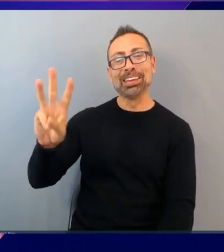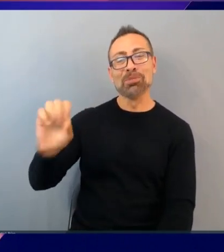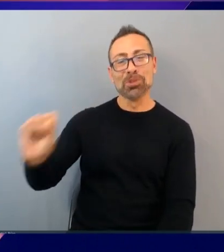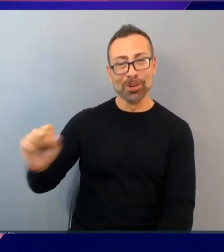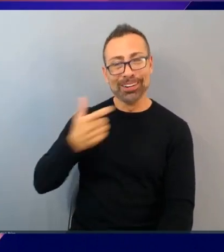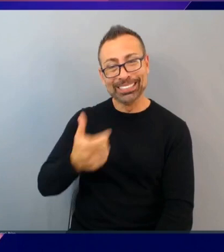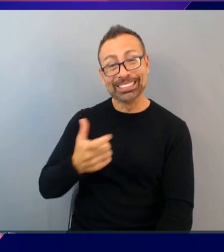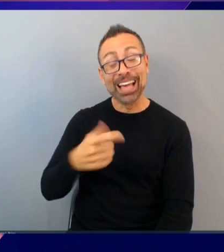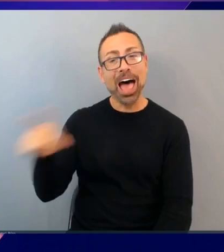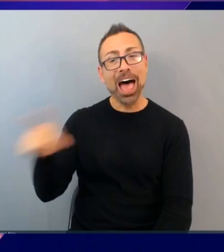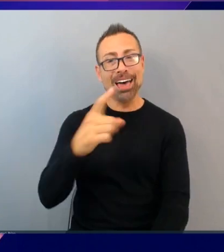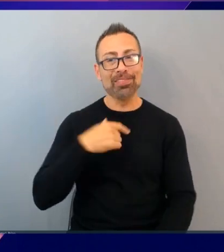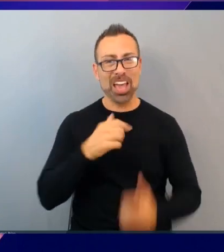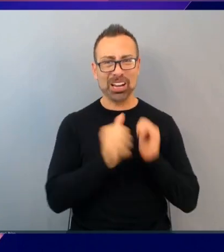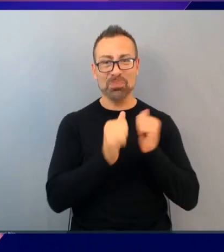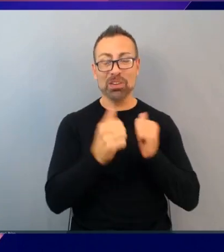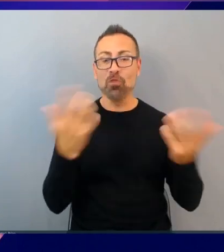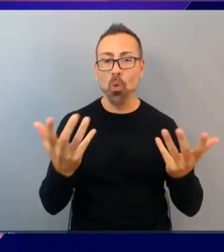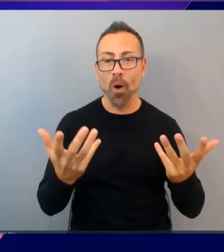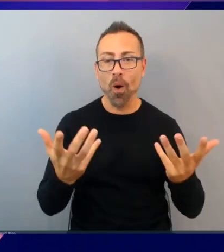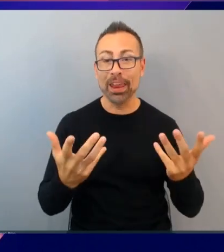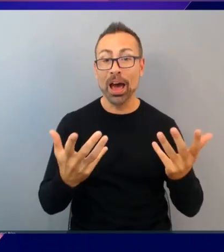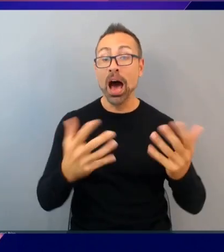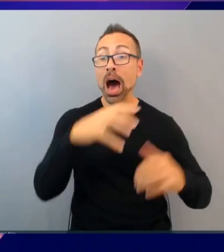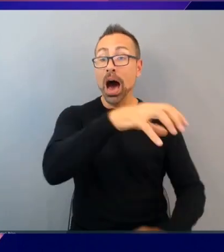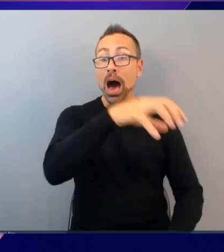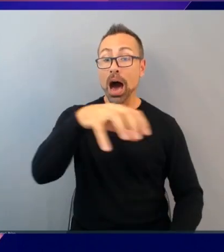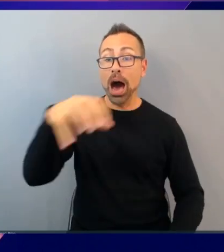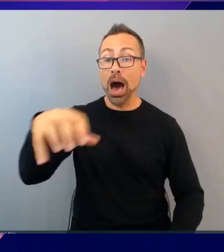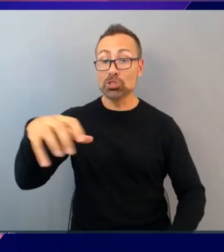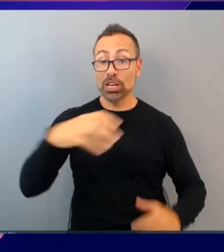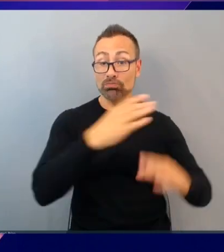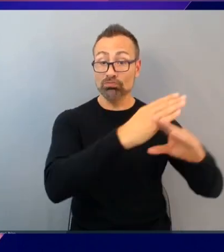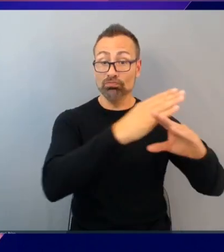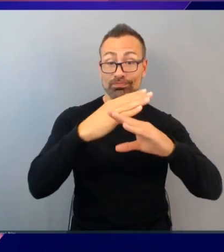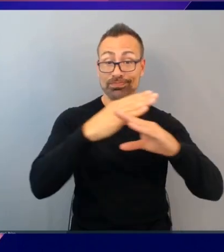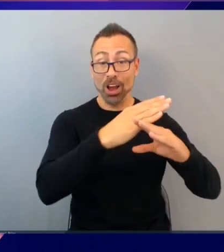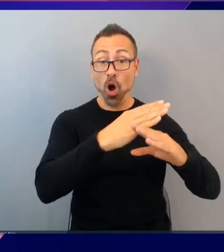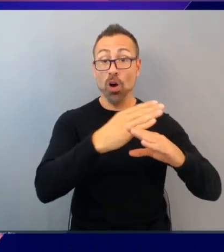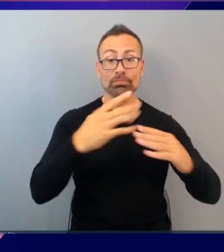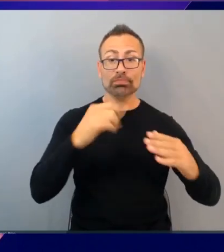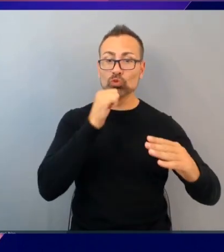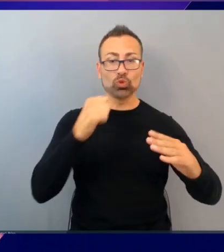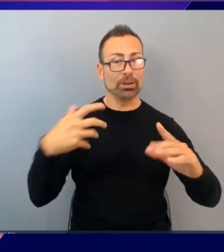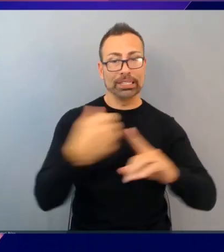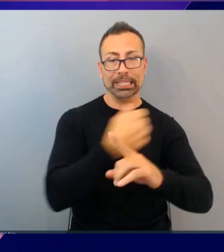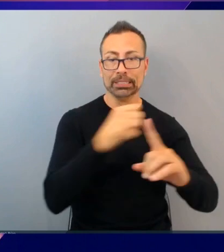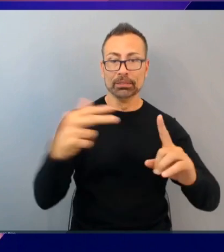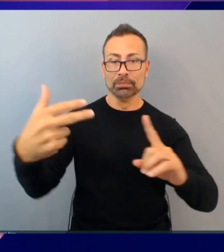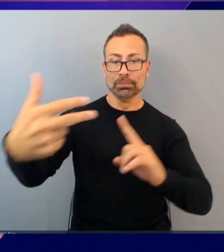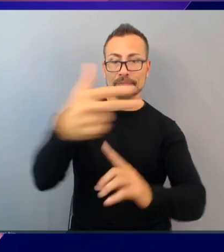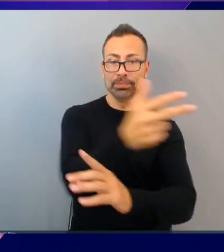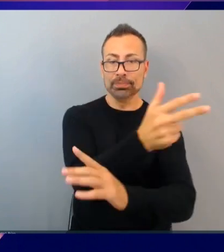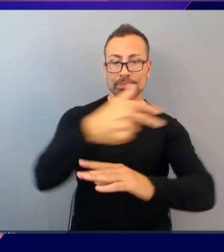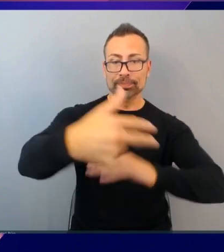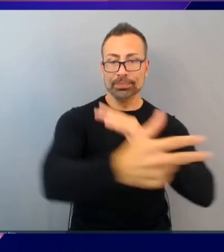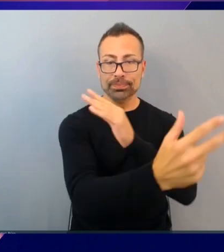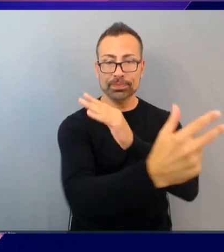so, it's one of the most difficult formats to race in virtually. So yeah, six boxes on the track, we've got our,